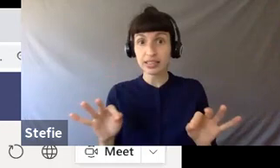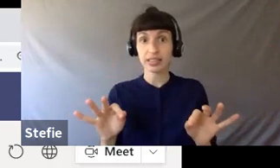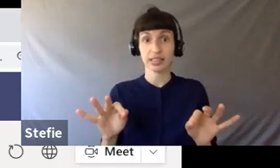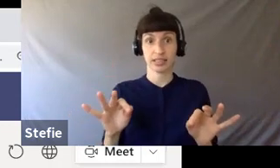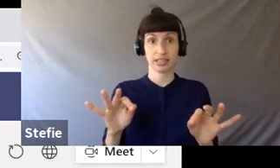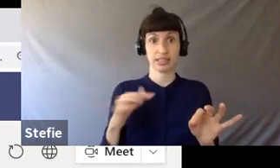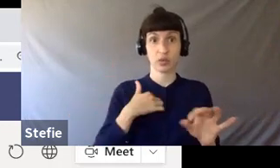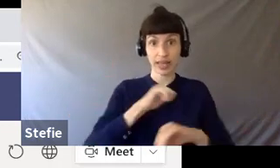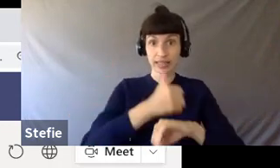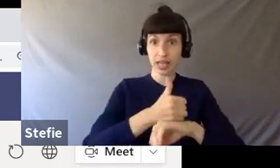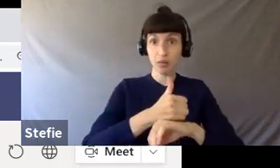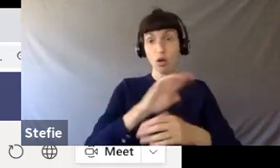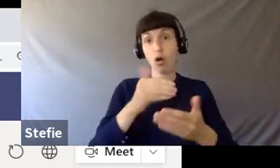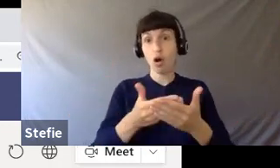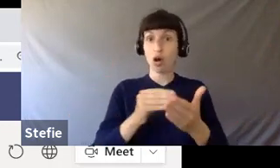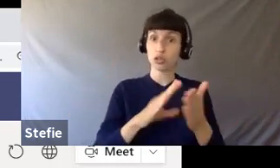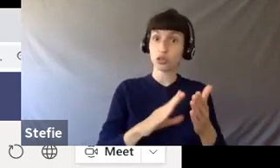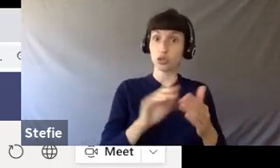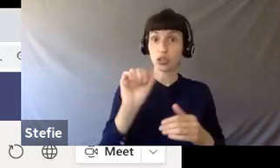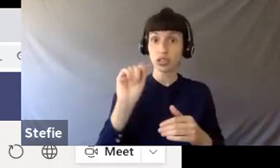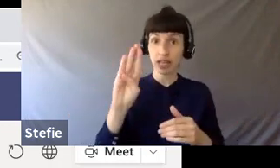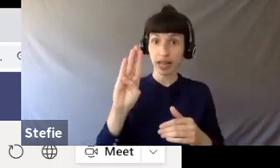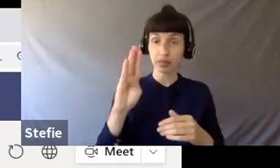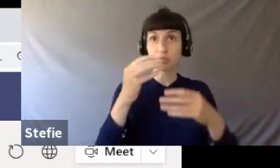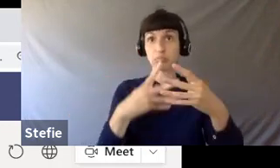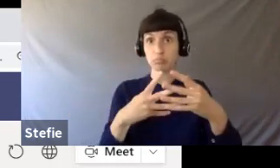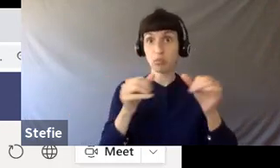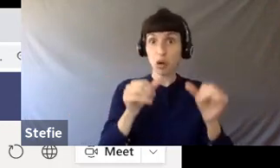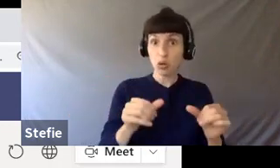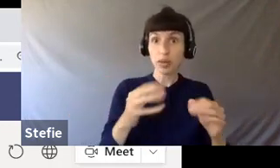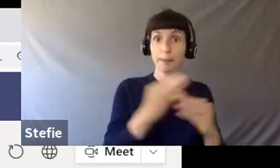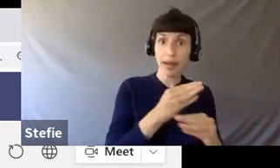but you can post assignments to it, you can share links to it and you can organize it